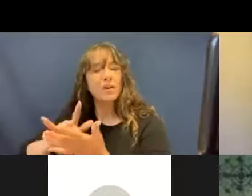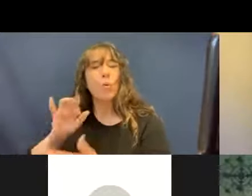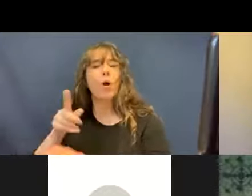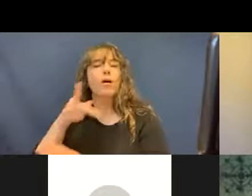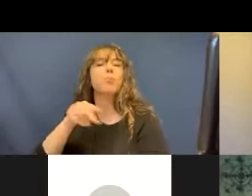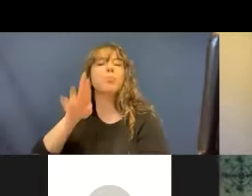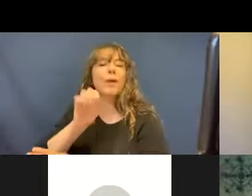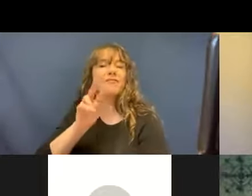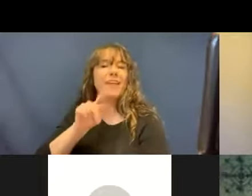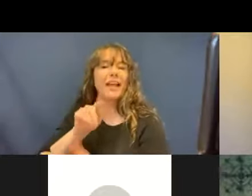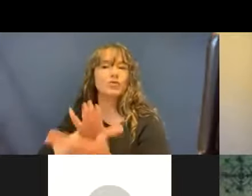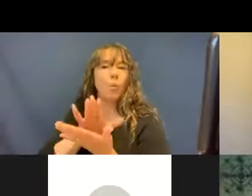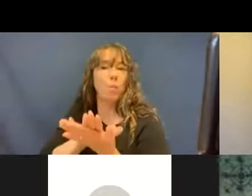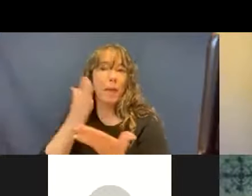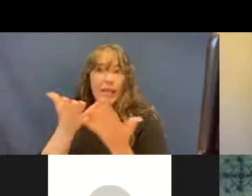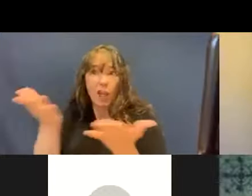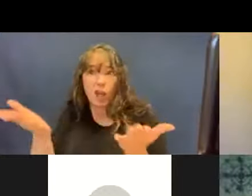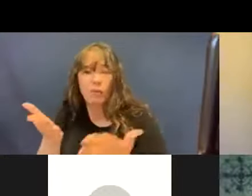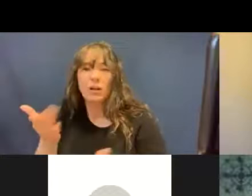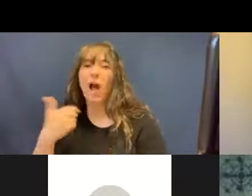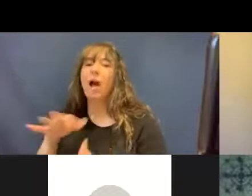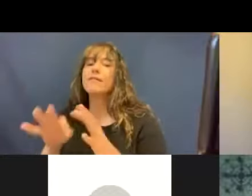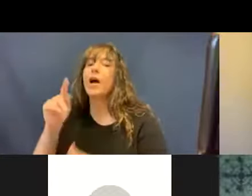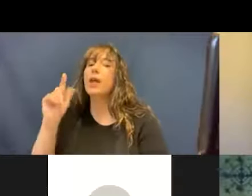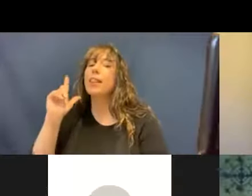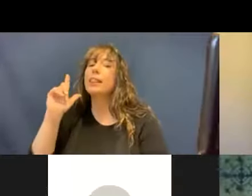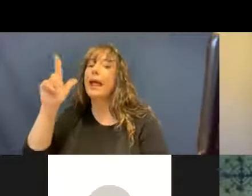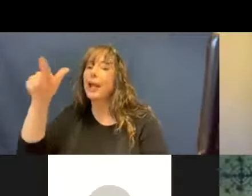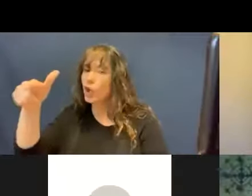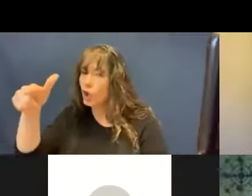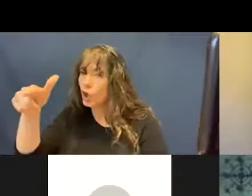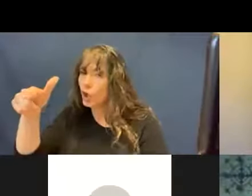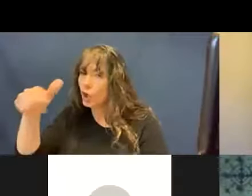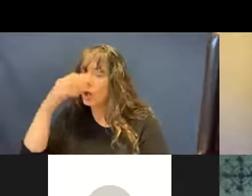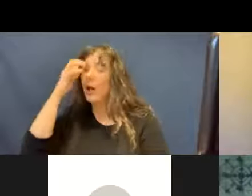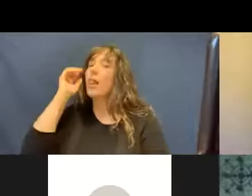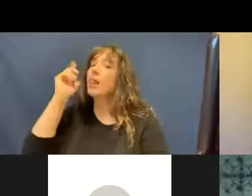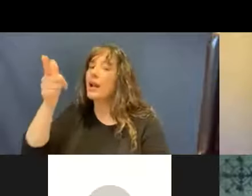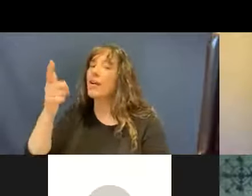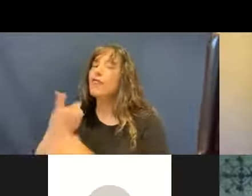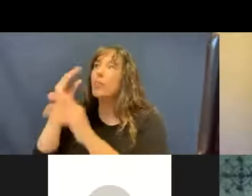pre vet school, I found out later from one of my professors that was on the admissions